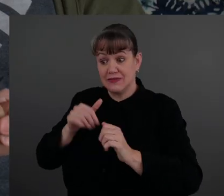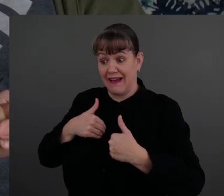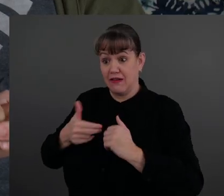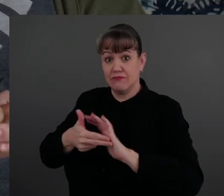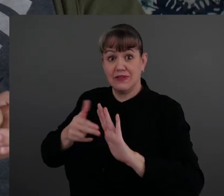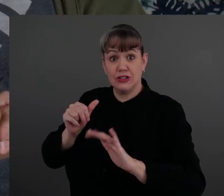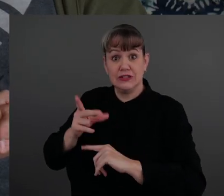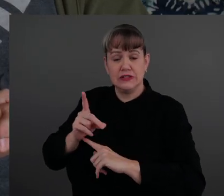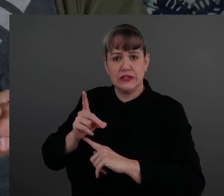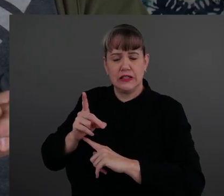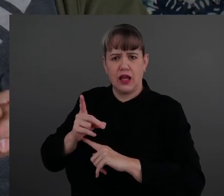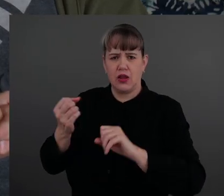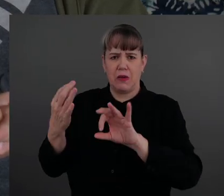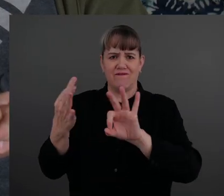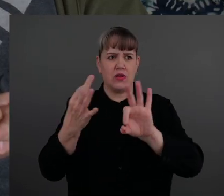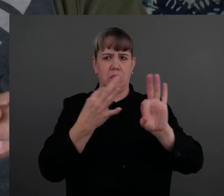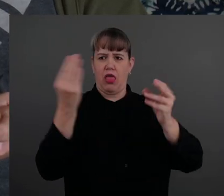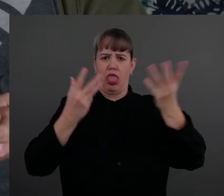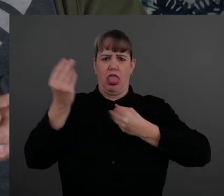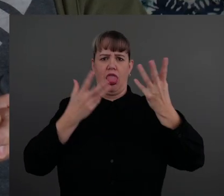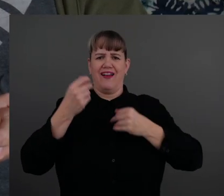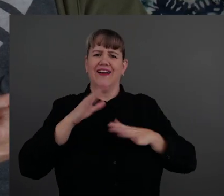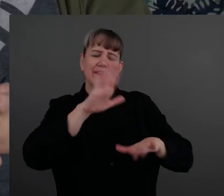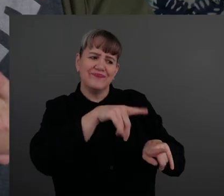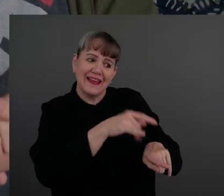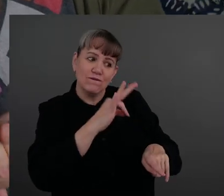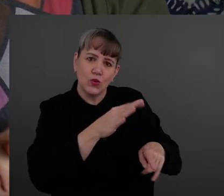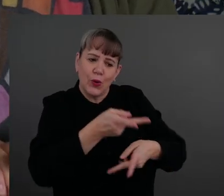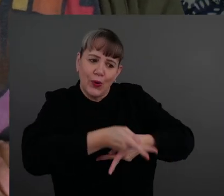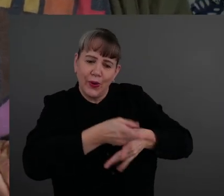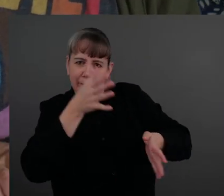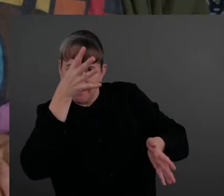ADHD, I would get so much feedback about, "Well, if I just parented differently,"